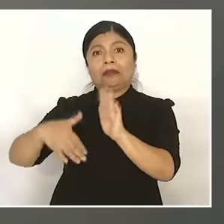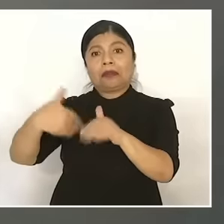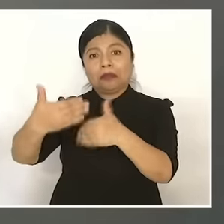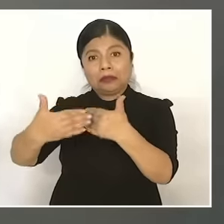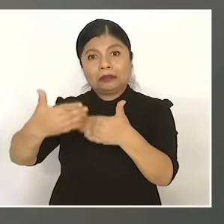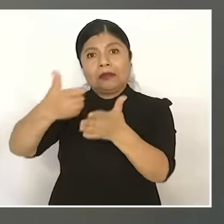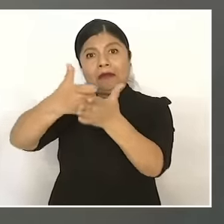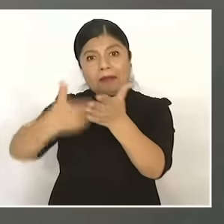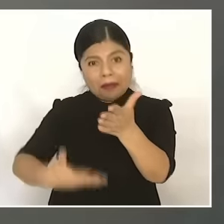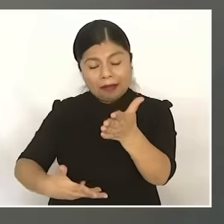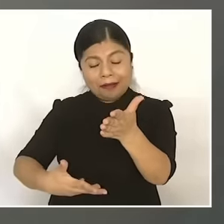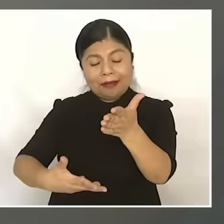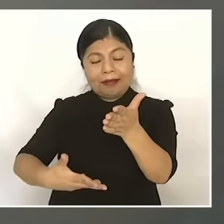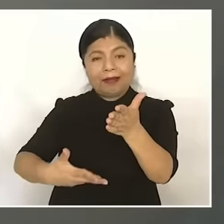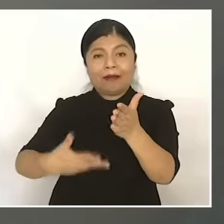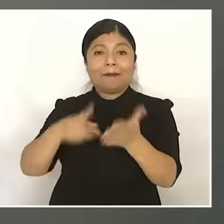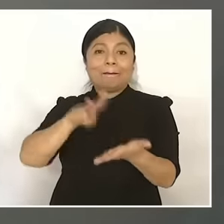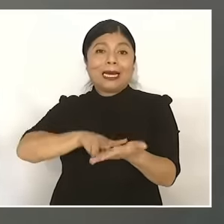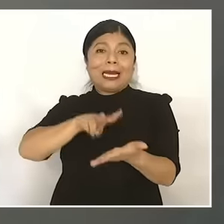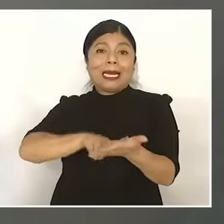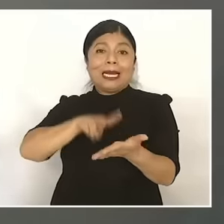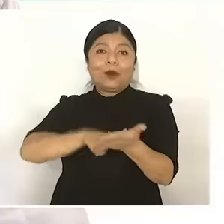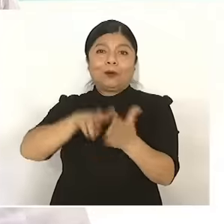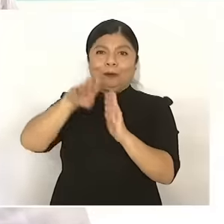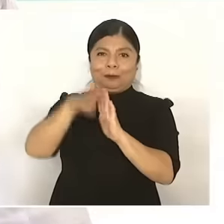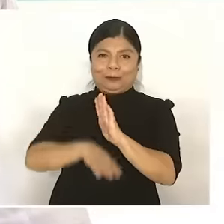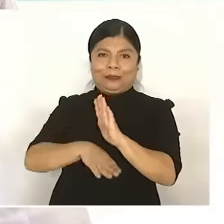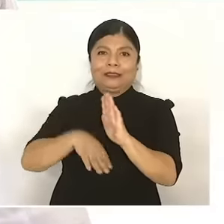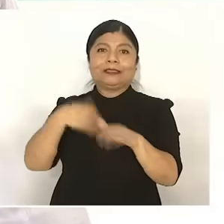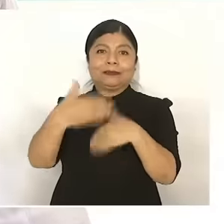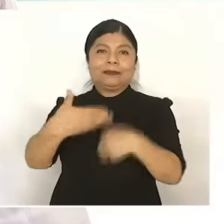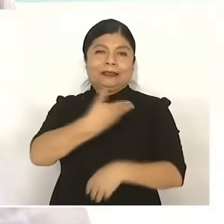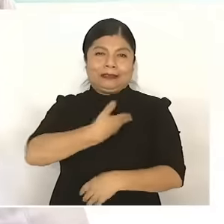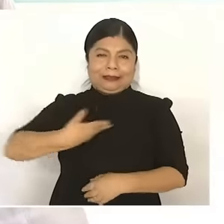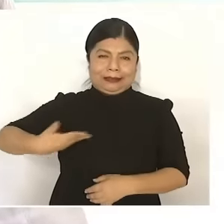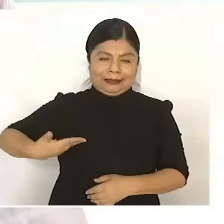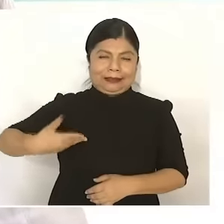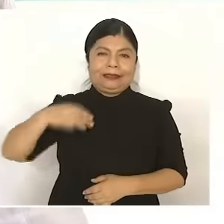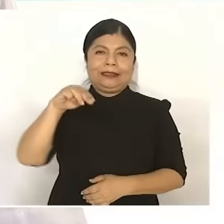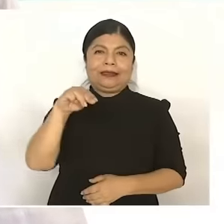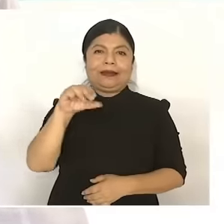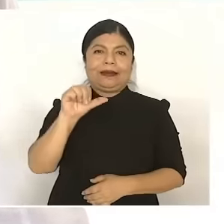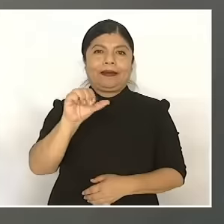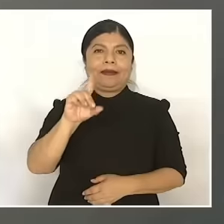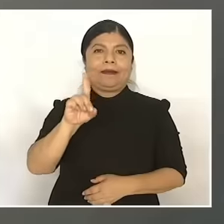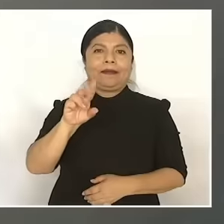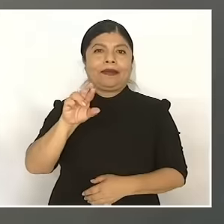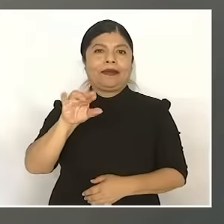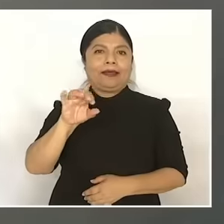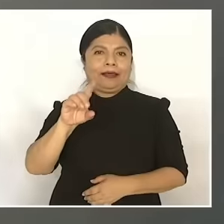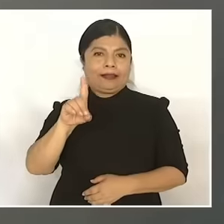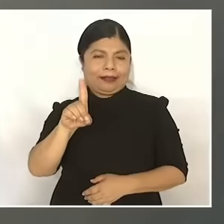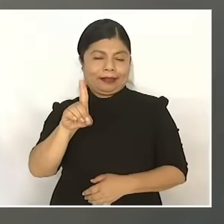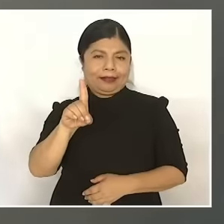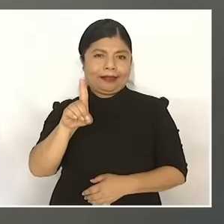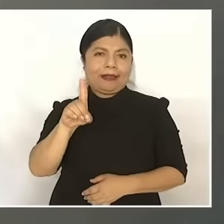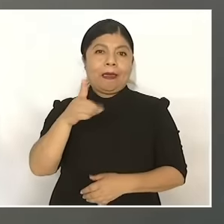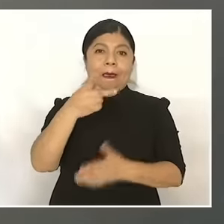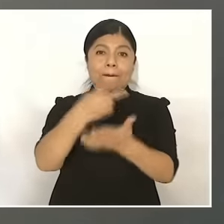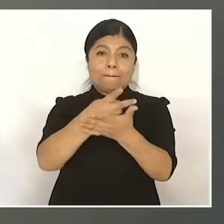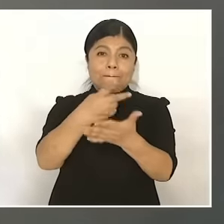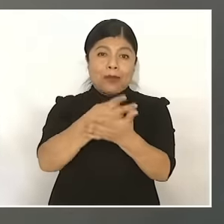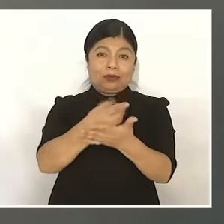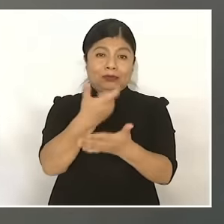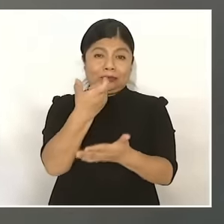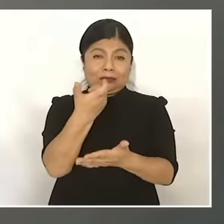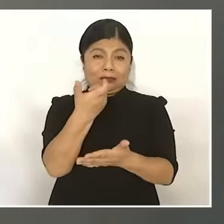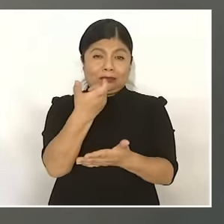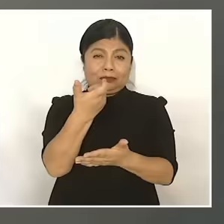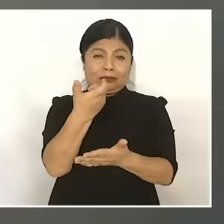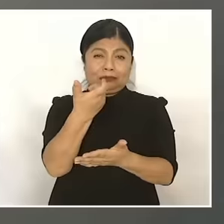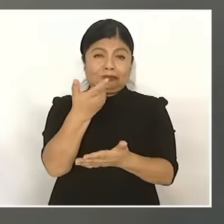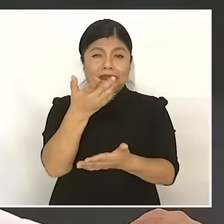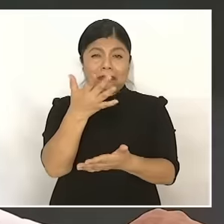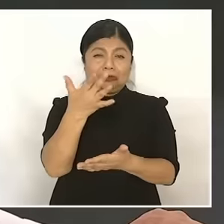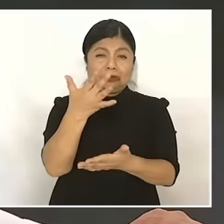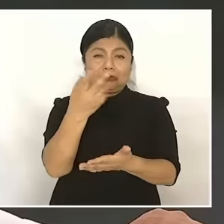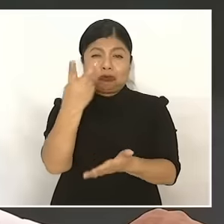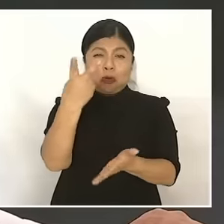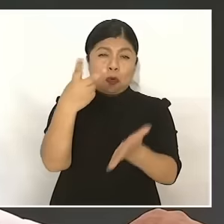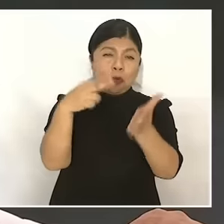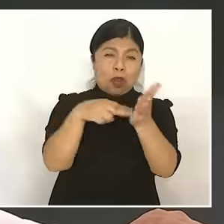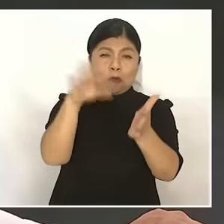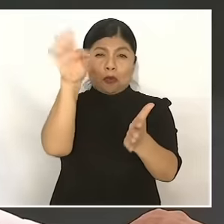with Miguel de la Madrid it was devalued by 1 peso it was devalued like 2000% with de la Madrid the